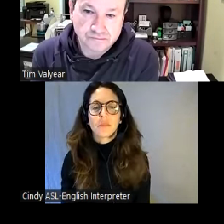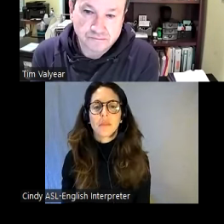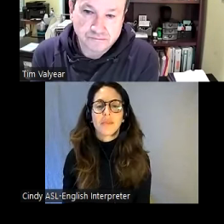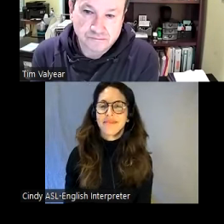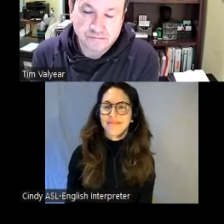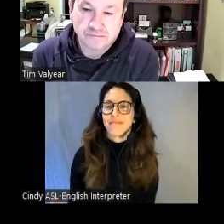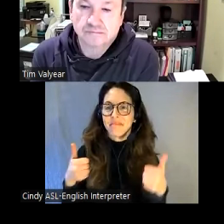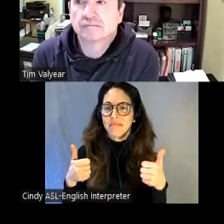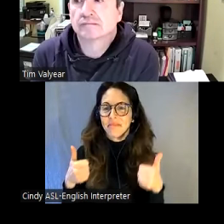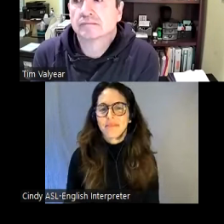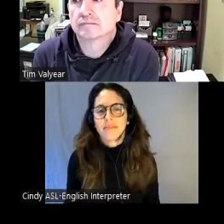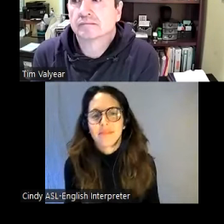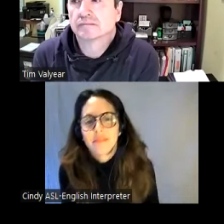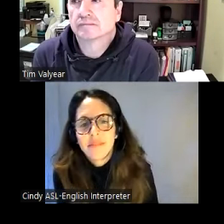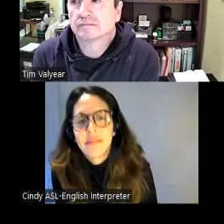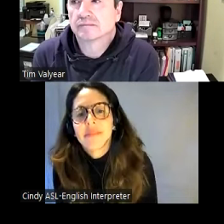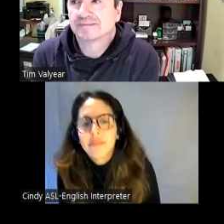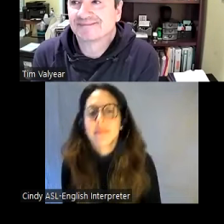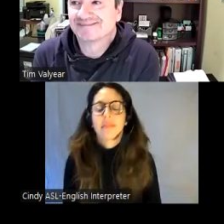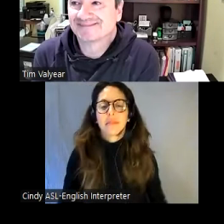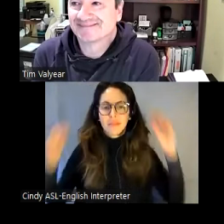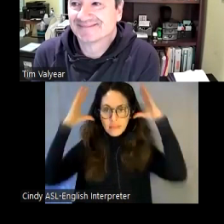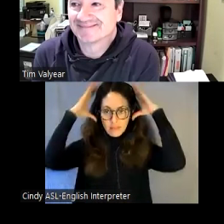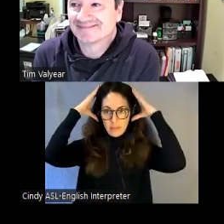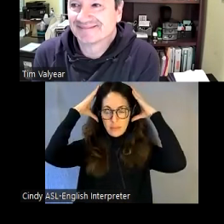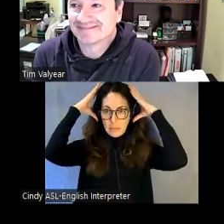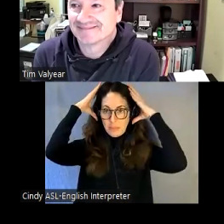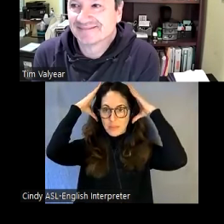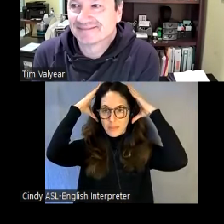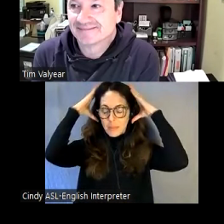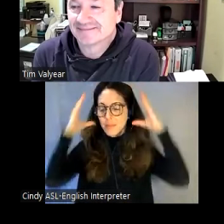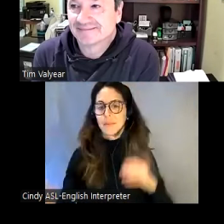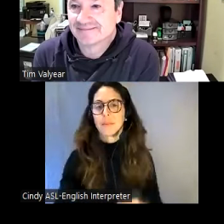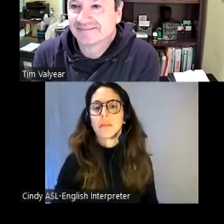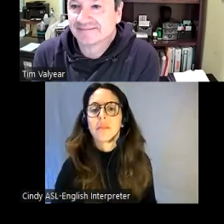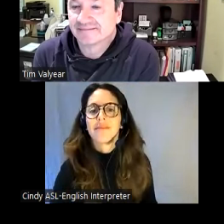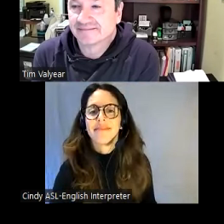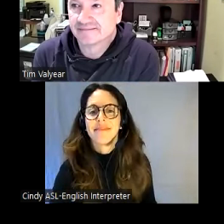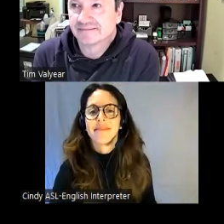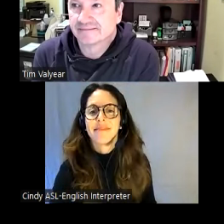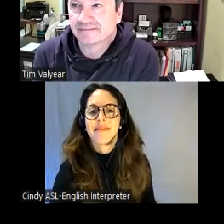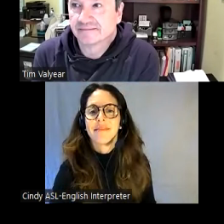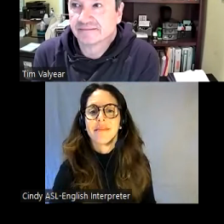able to see the interpreter, they won't be able to see the question » SPEAKER: Yes, thank you,